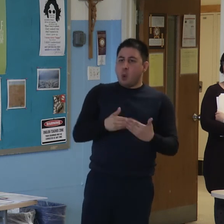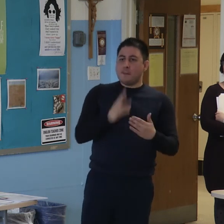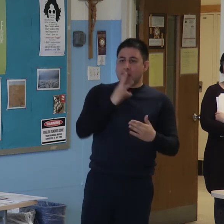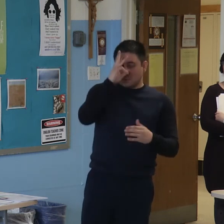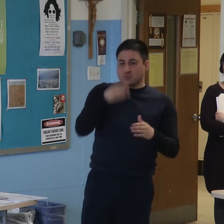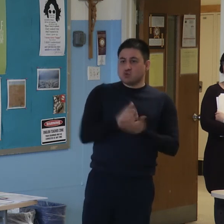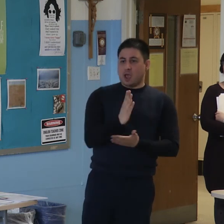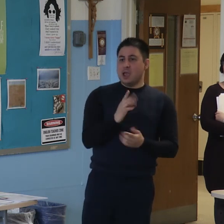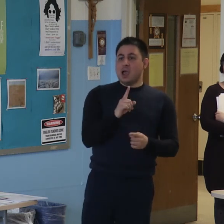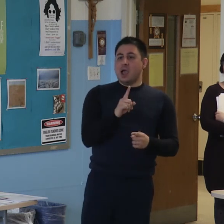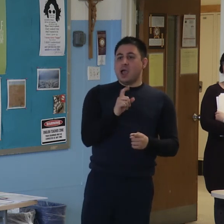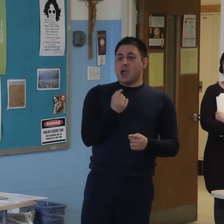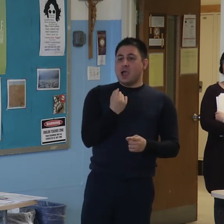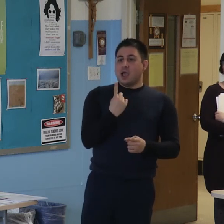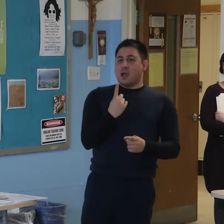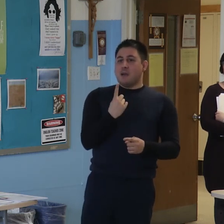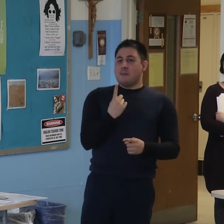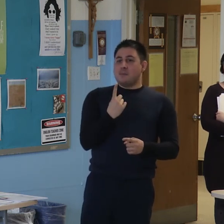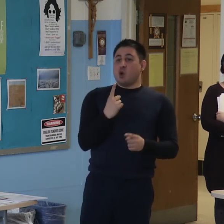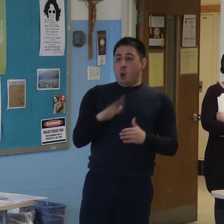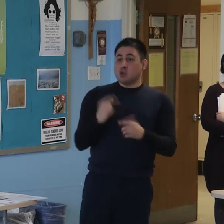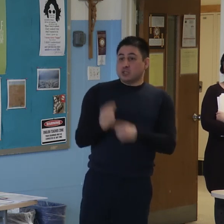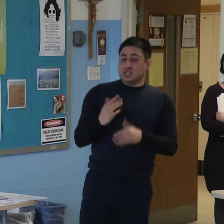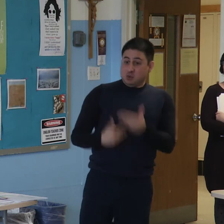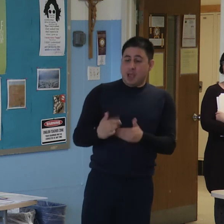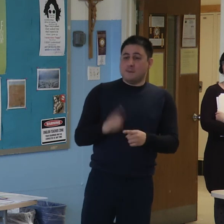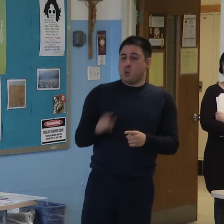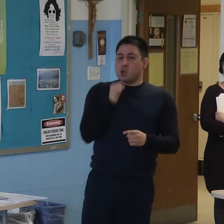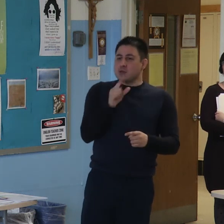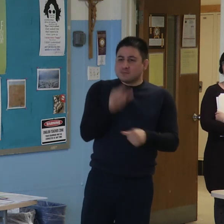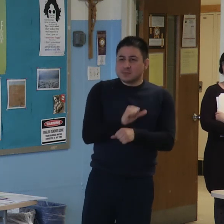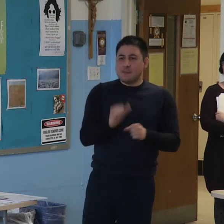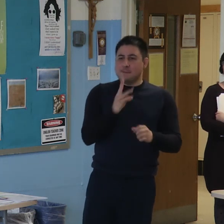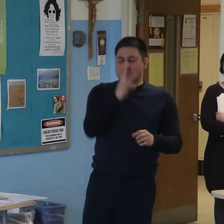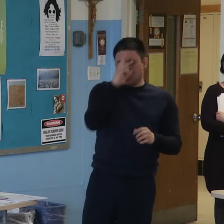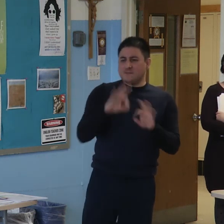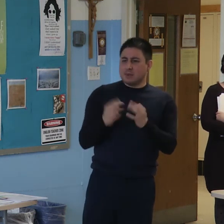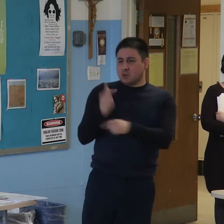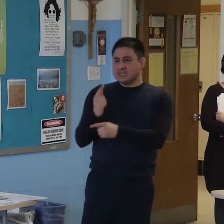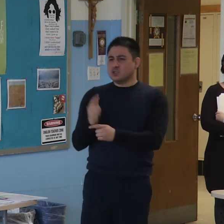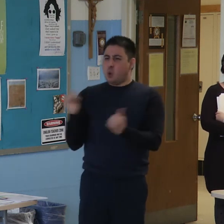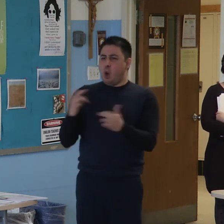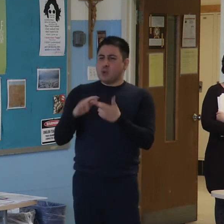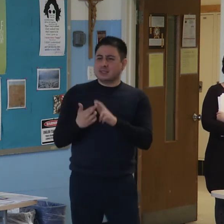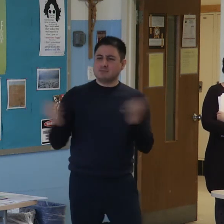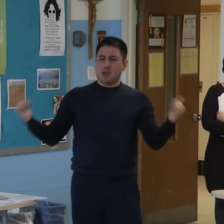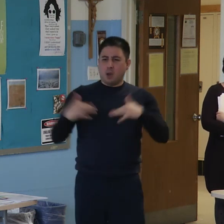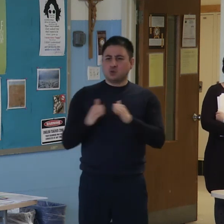except you're not baptized again, and we started doing it so the families and brothers and sisters and relatives all come together and we're having a great party